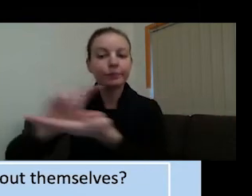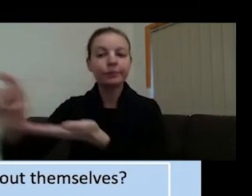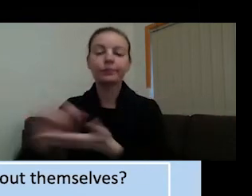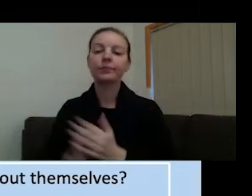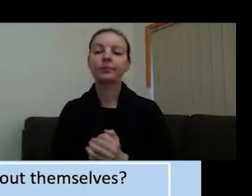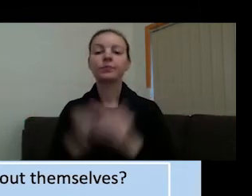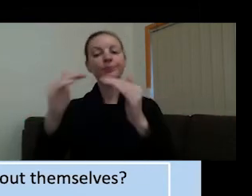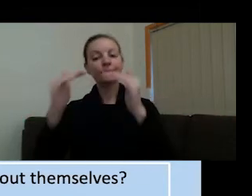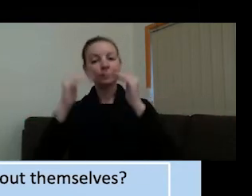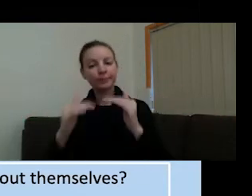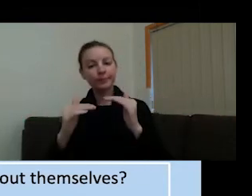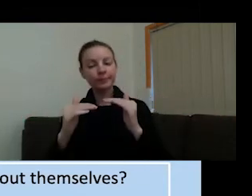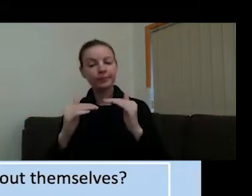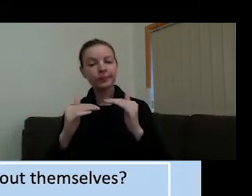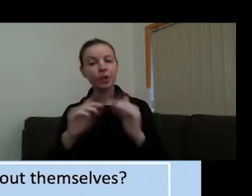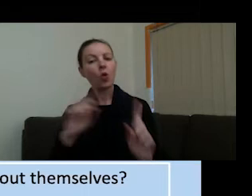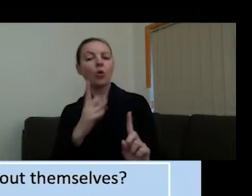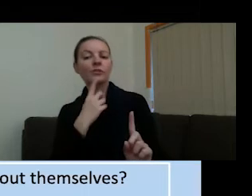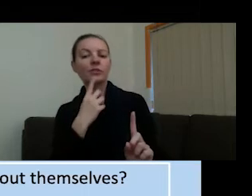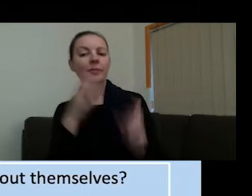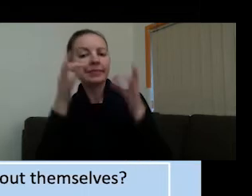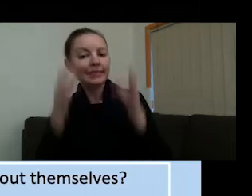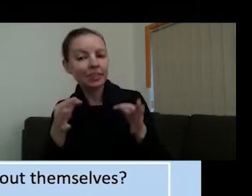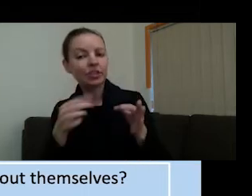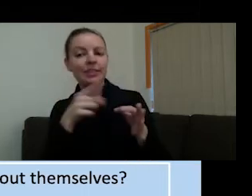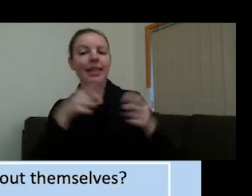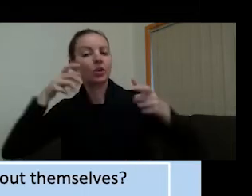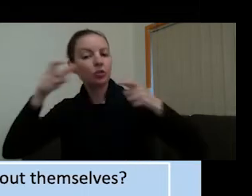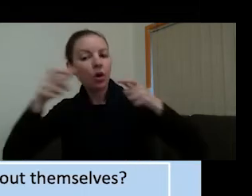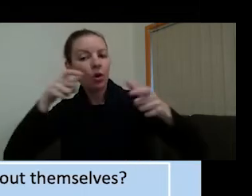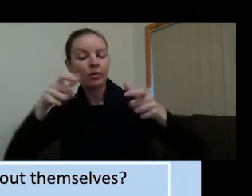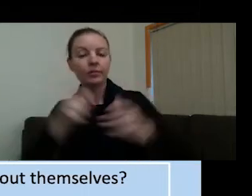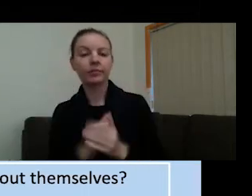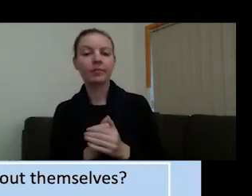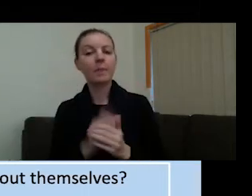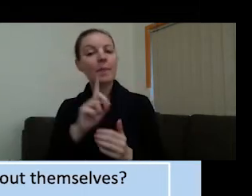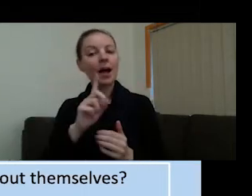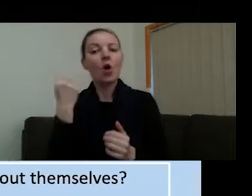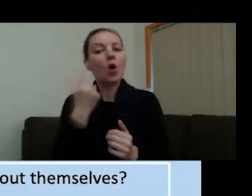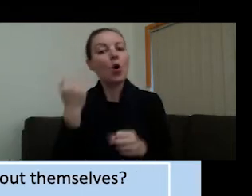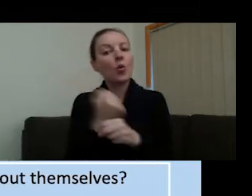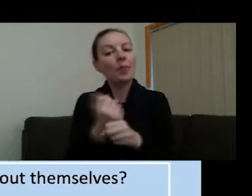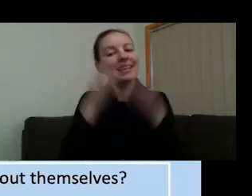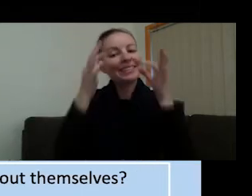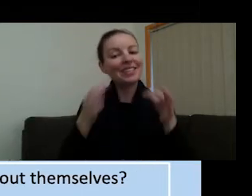What kind of decisions do they have control over? Who makes decisions about them? And what happens when these people don't get